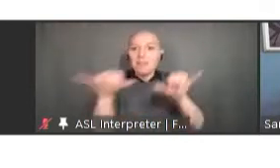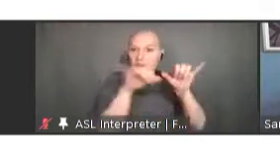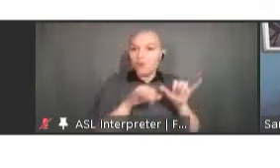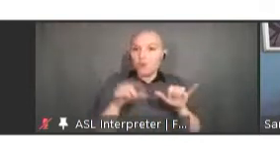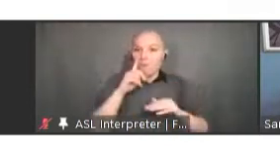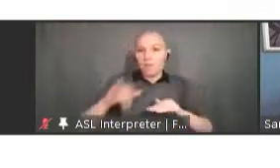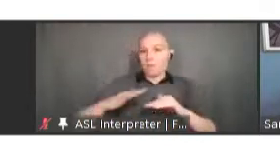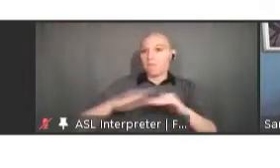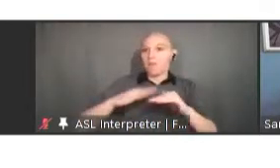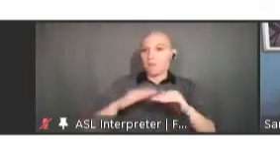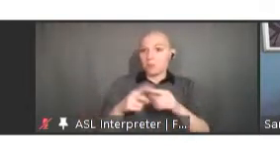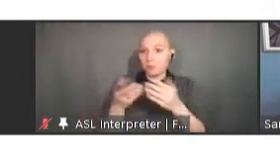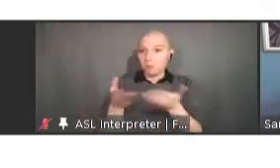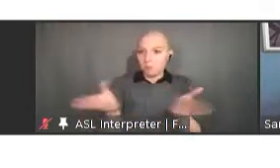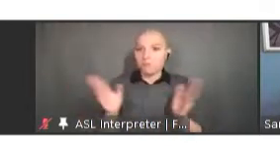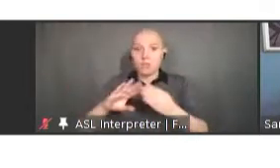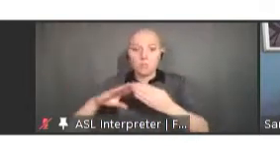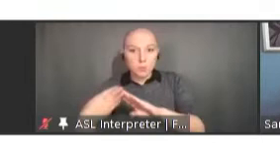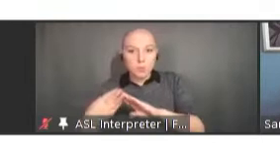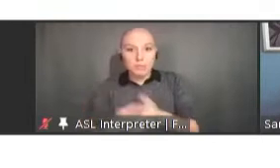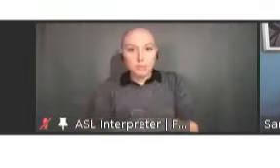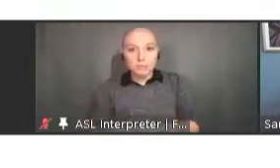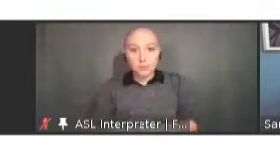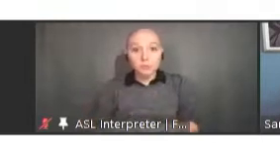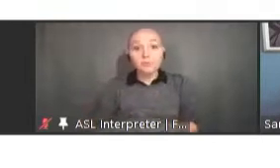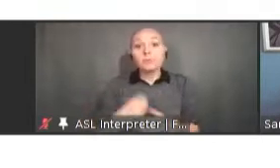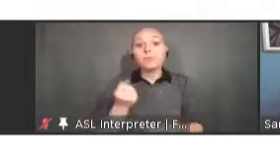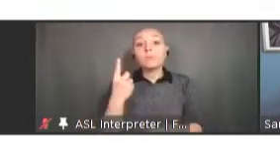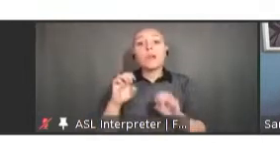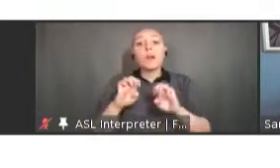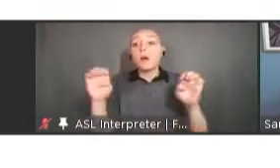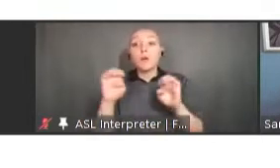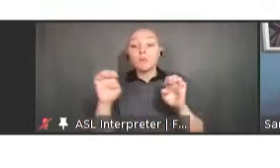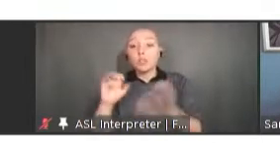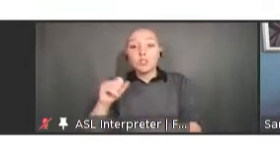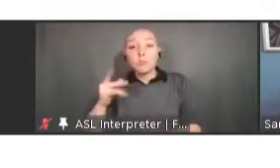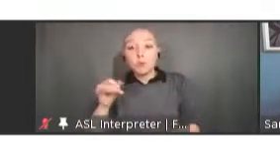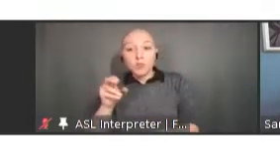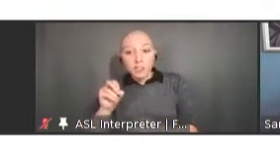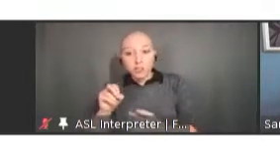Congress made an emergency appropriation to the NCI to further support those efforts and more. The